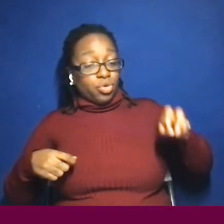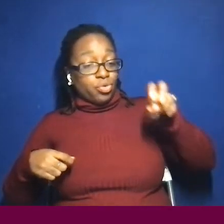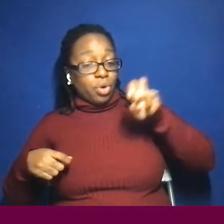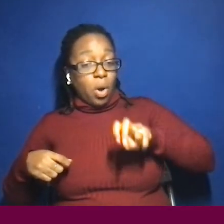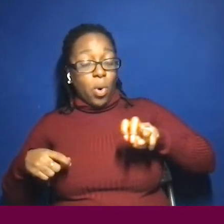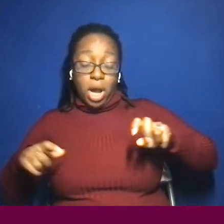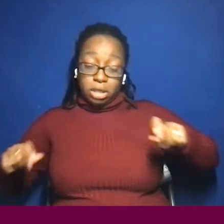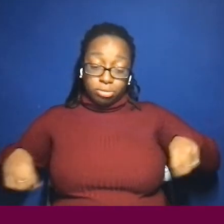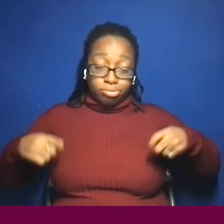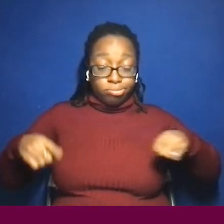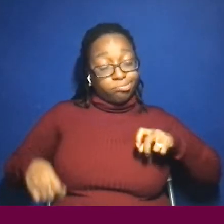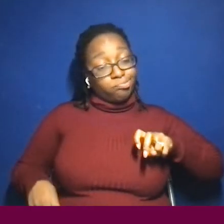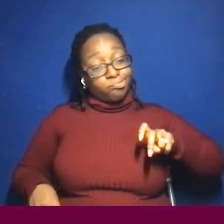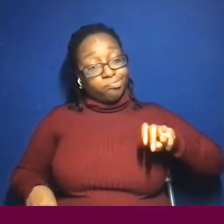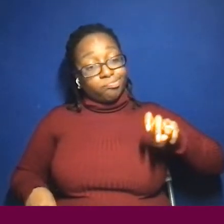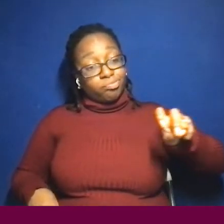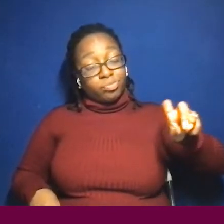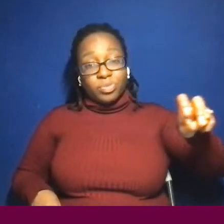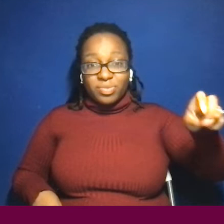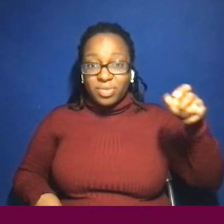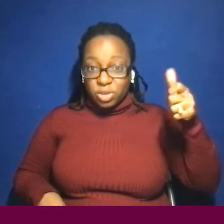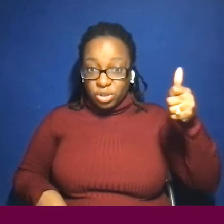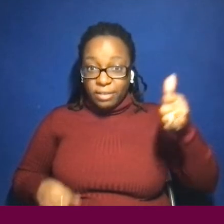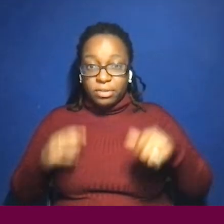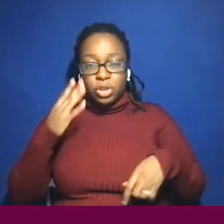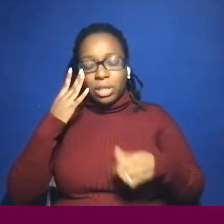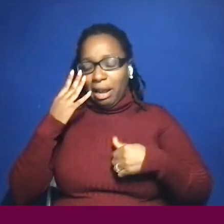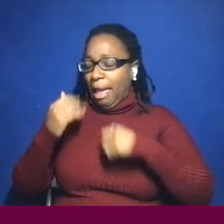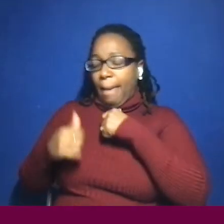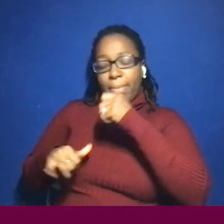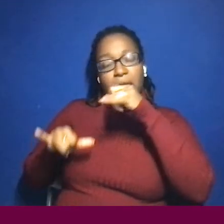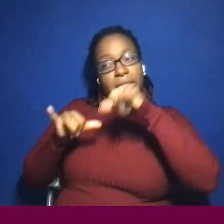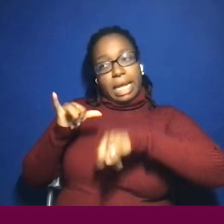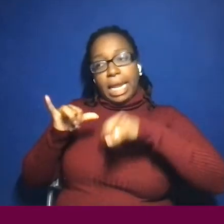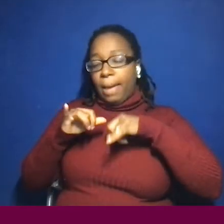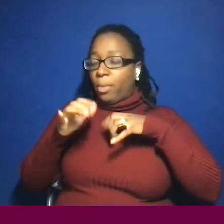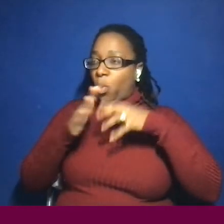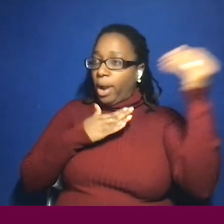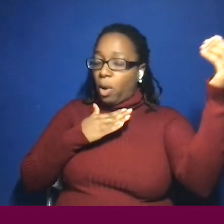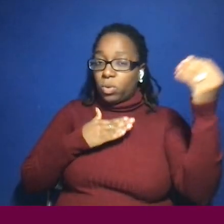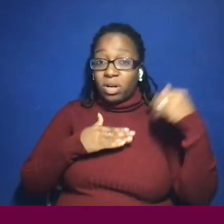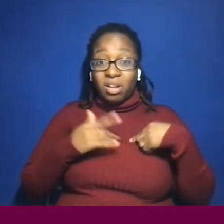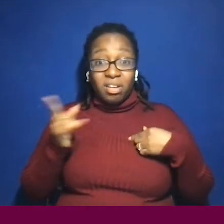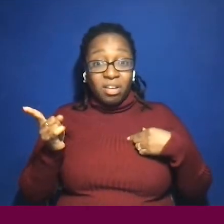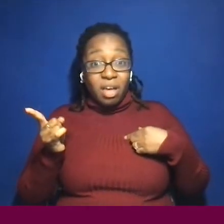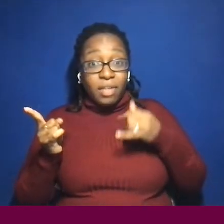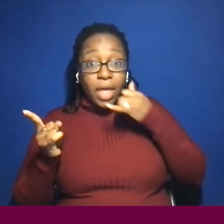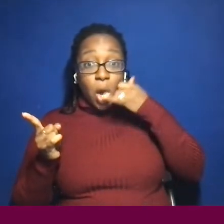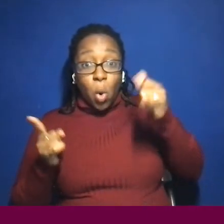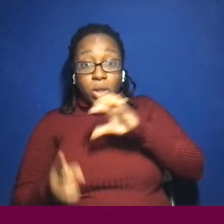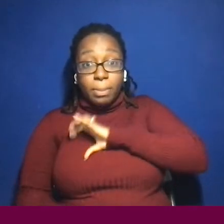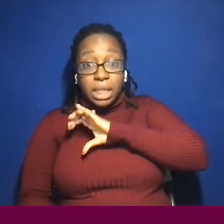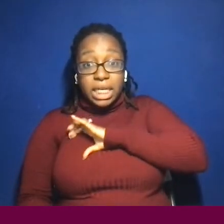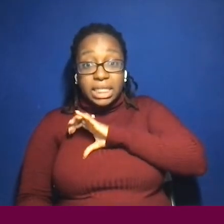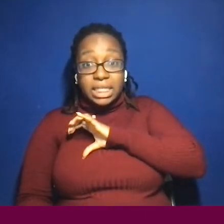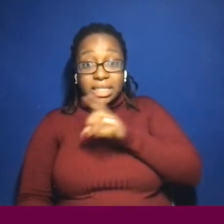storm." And they called the police on her. And she said, "No, I'm not staying. I'm leaving."